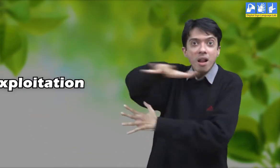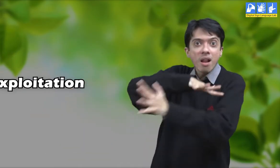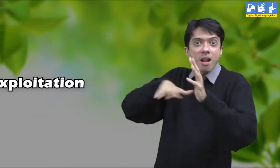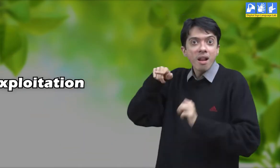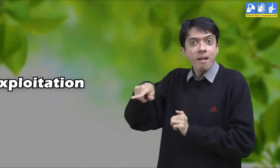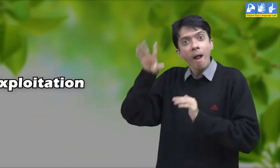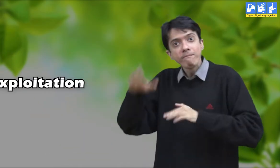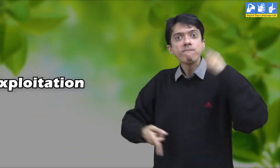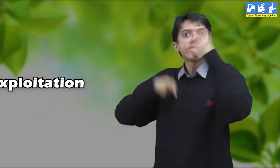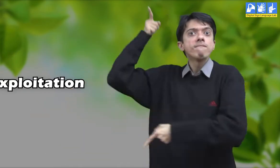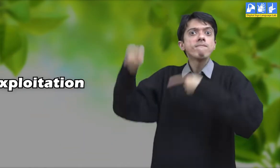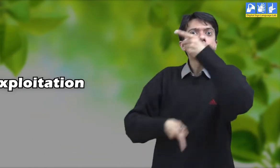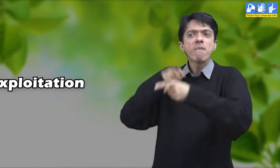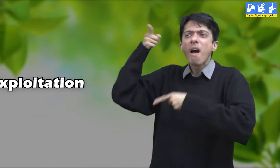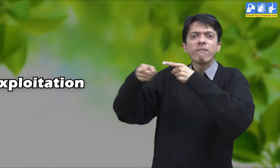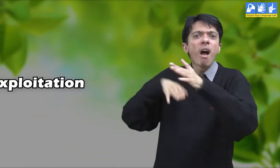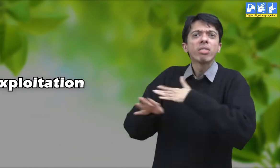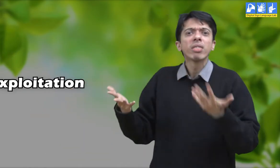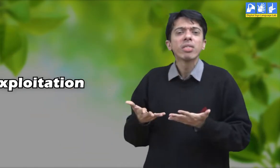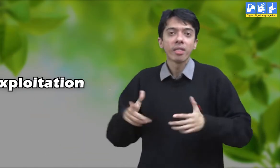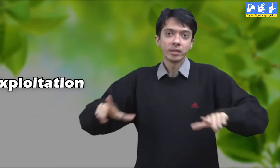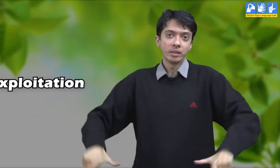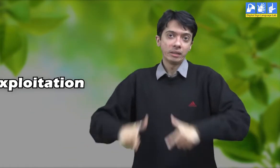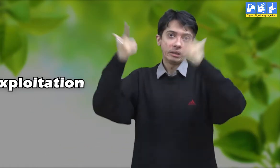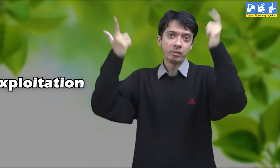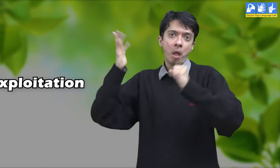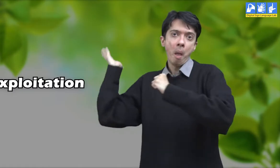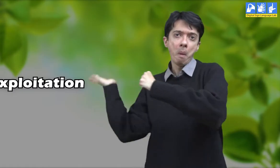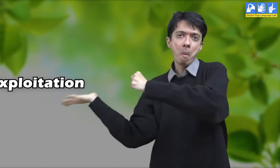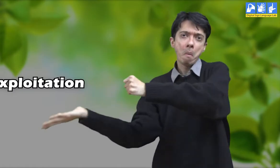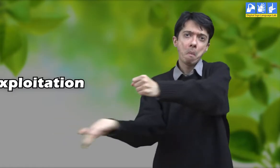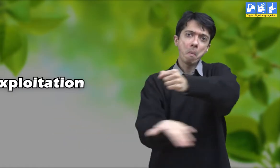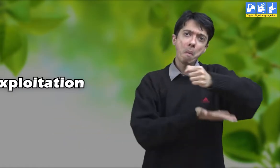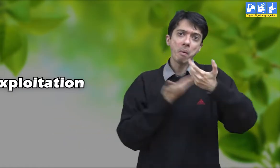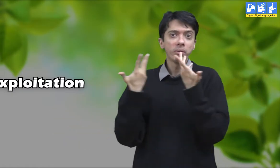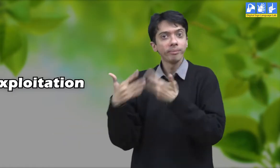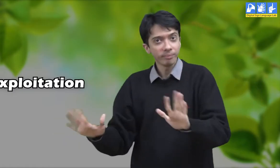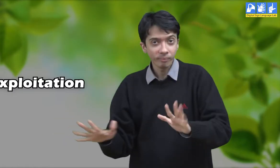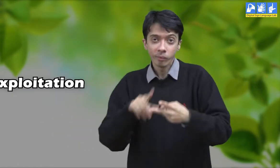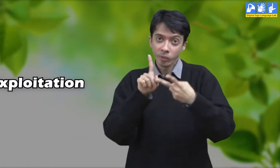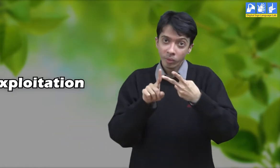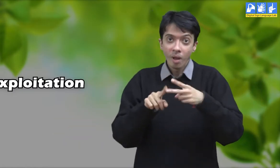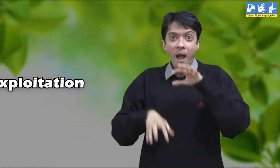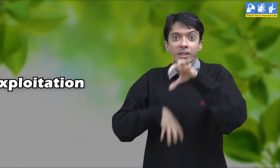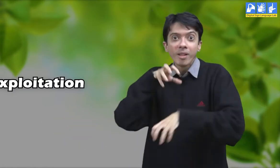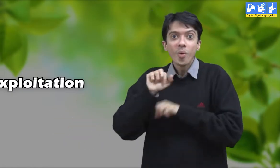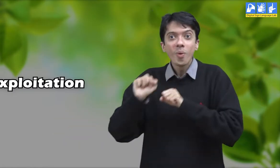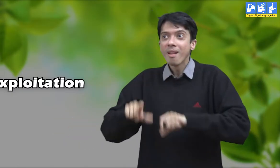Environment and natural resources are also exploited for economic growth. This includes deforestation.